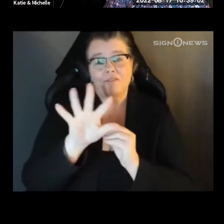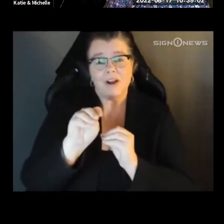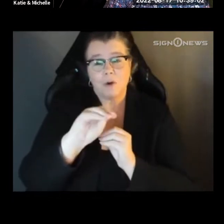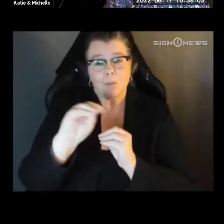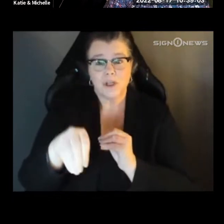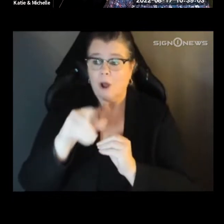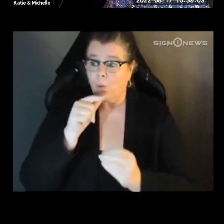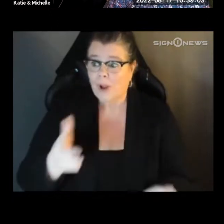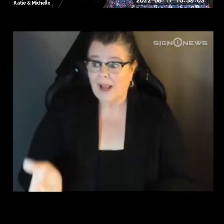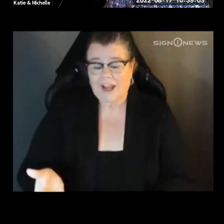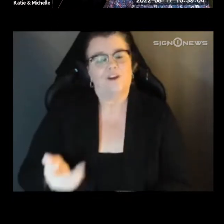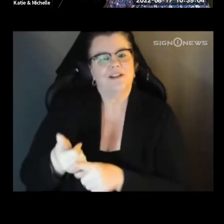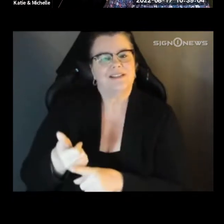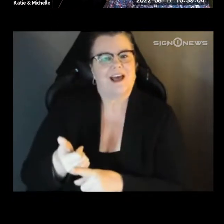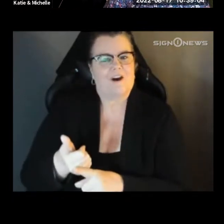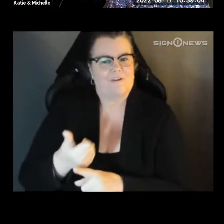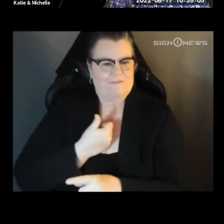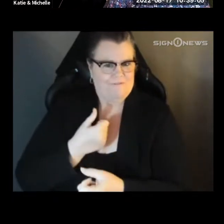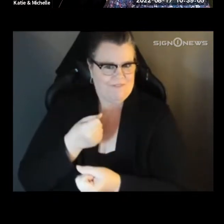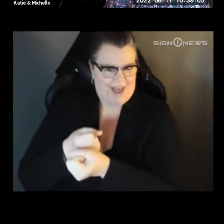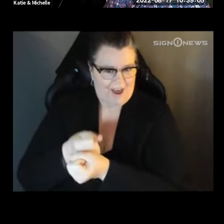then we have several family members and direct support professionals